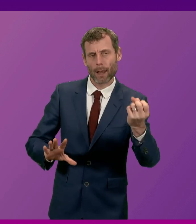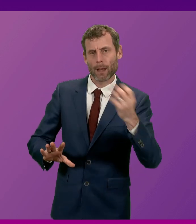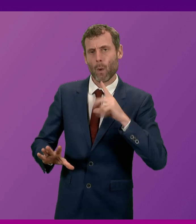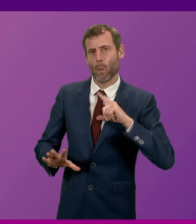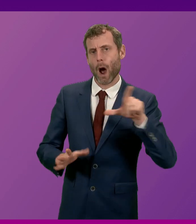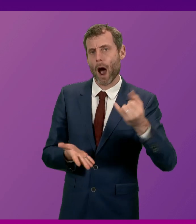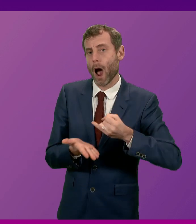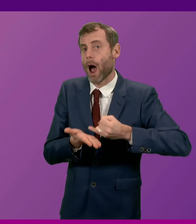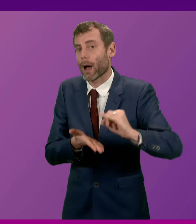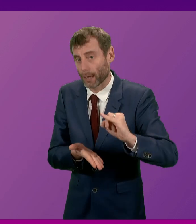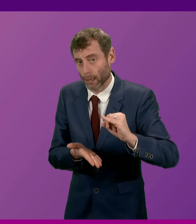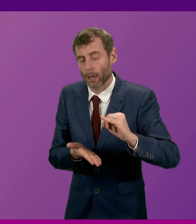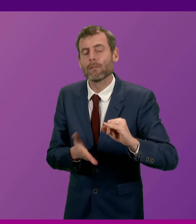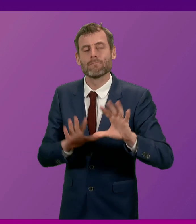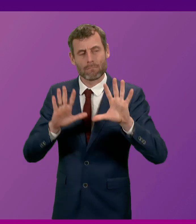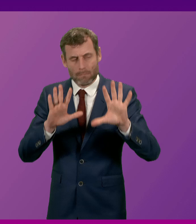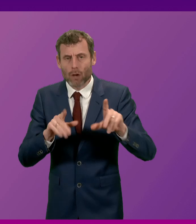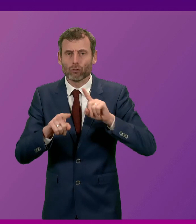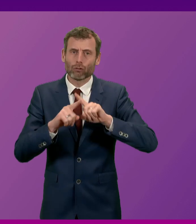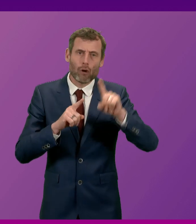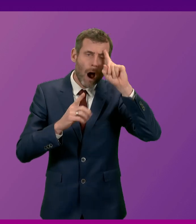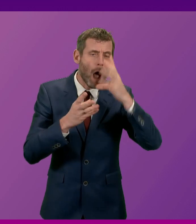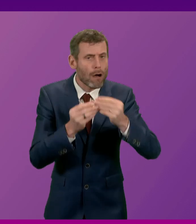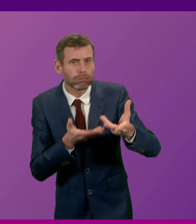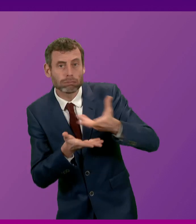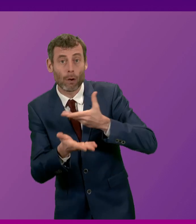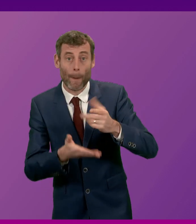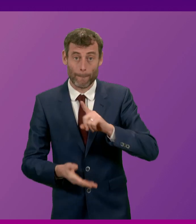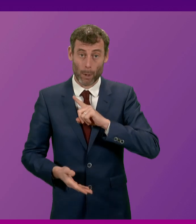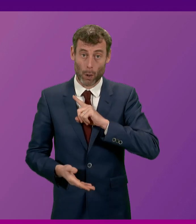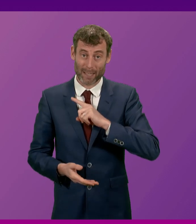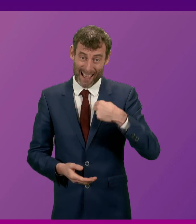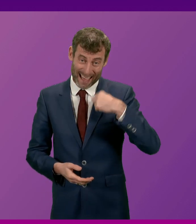arrangements to tackle the issues that Mr Sarwar and I agree on, which are the